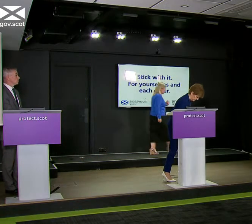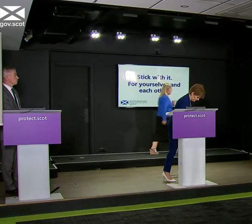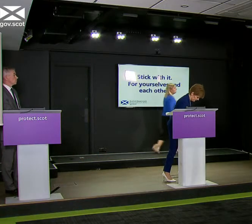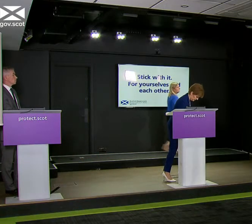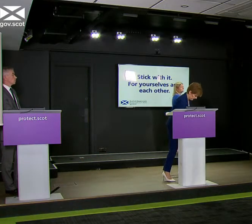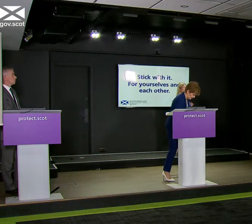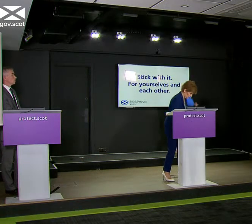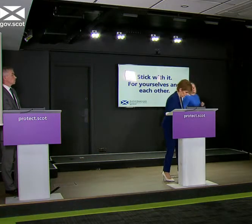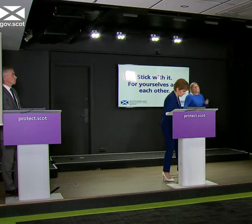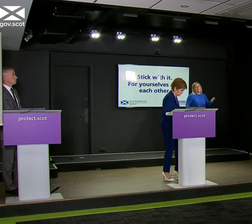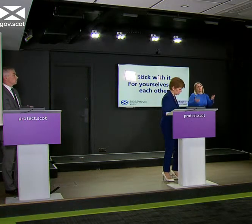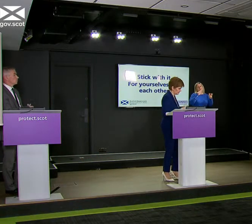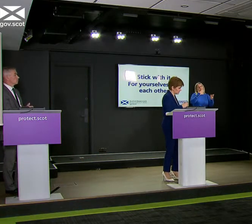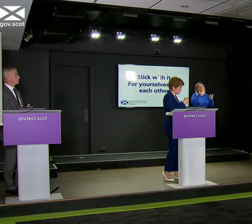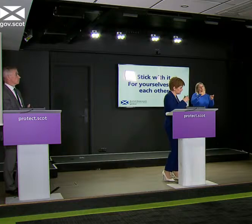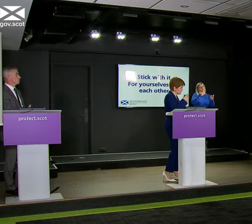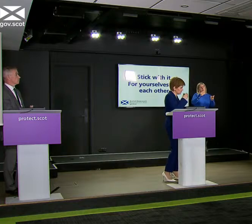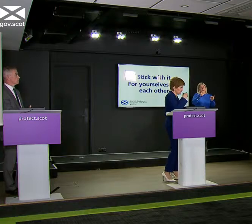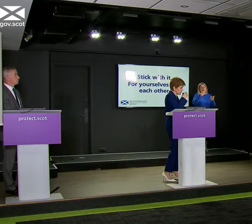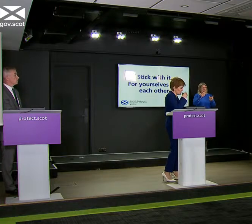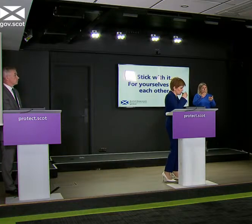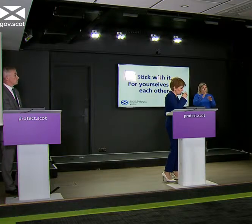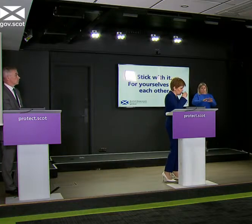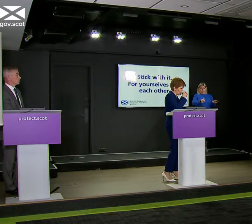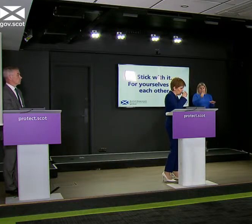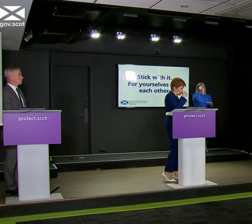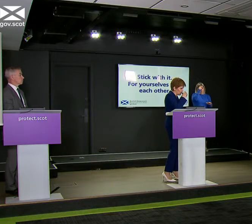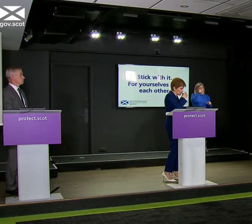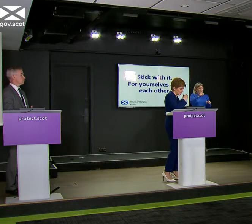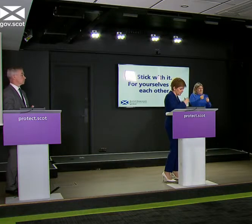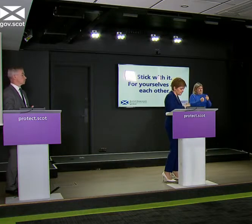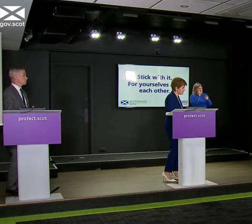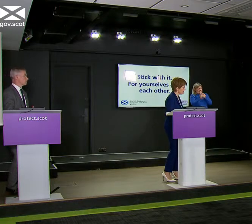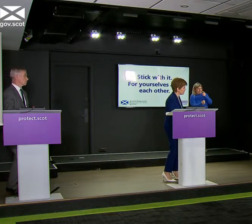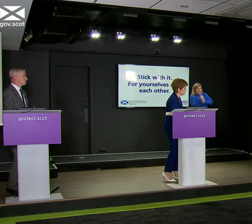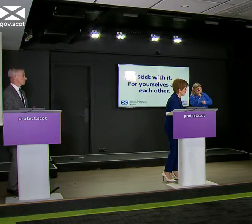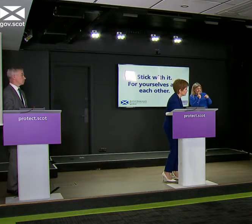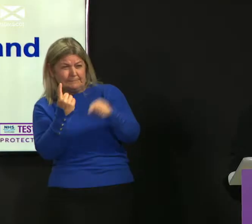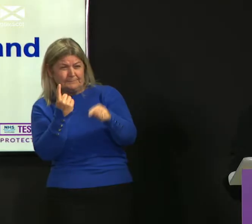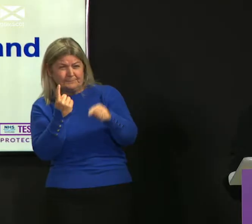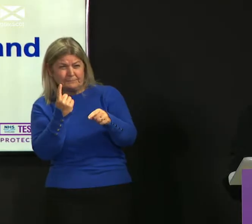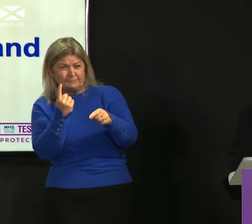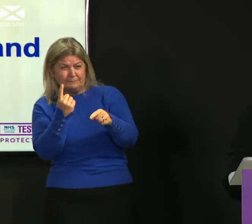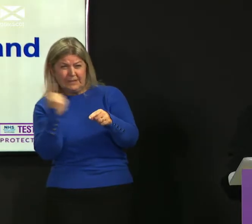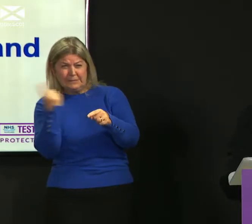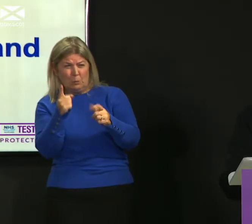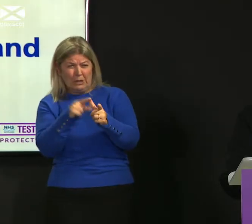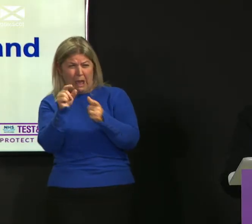Obviously I'm not aware of the particular instance you're talking about Glenn. If details can be